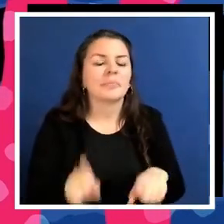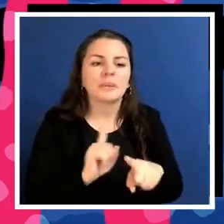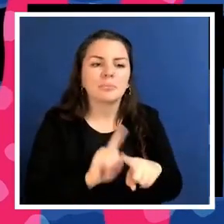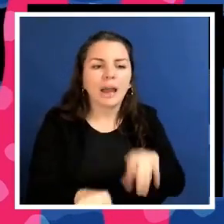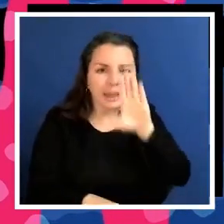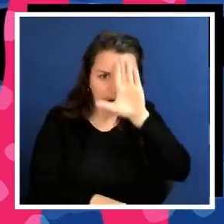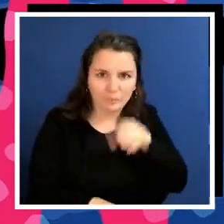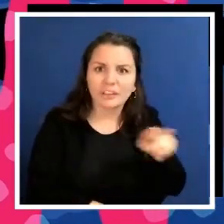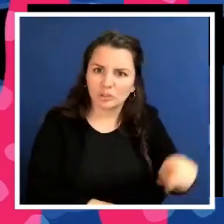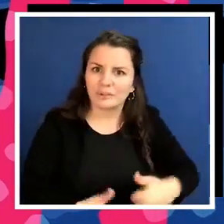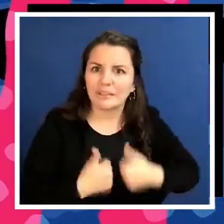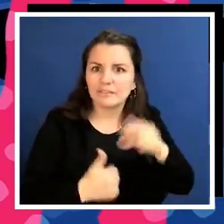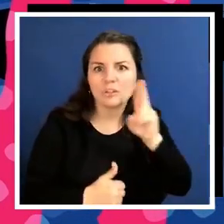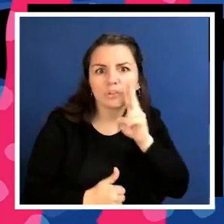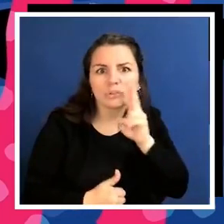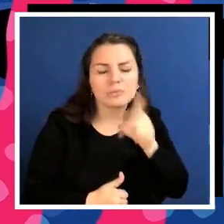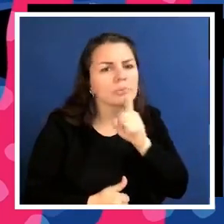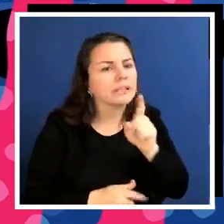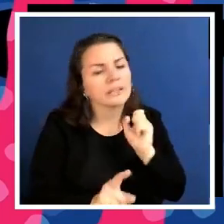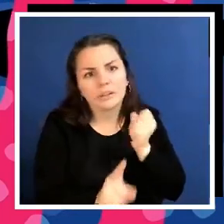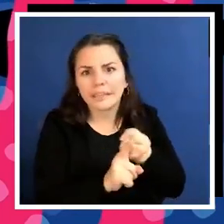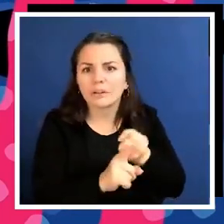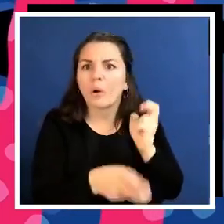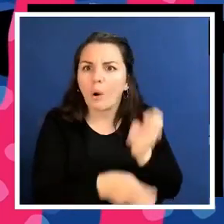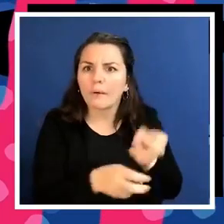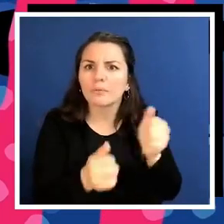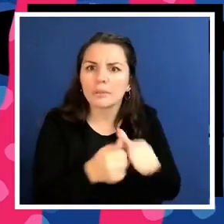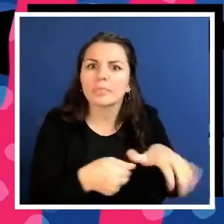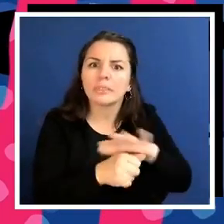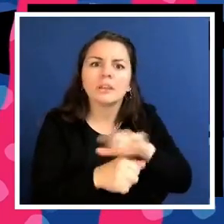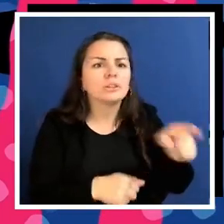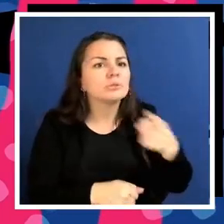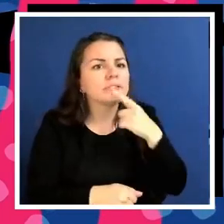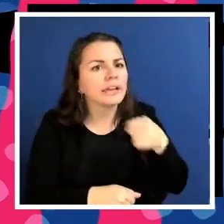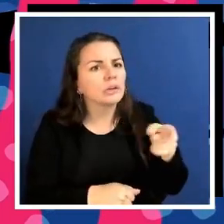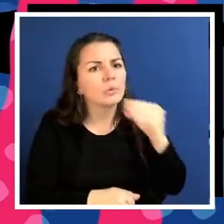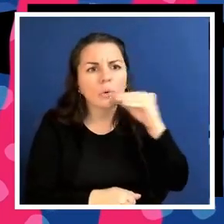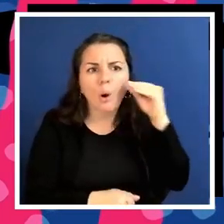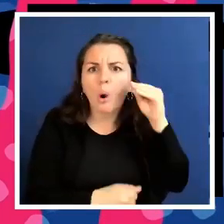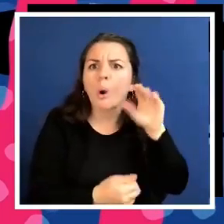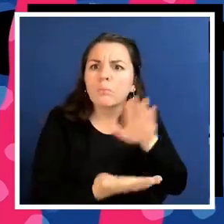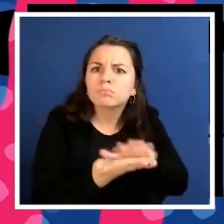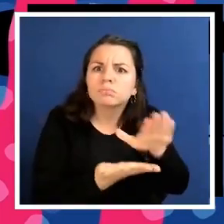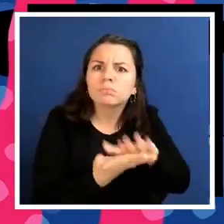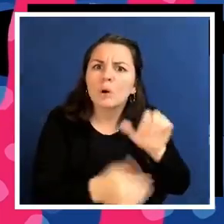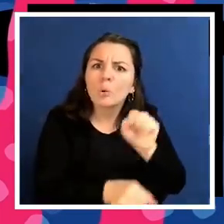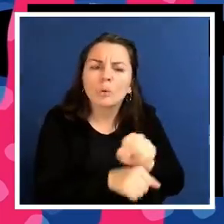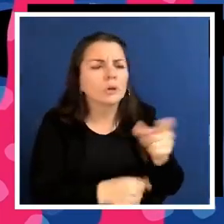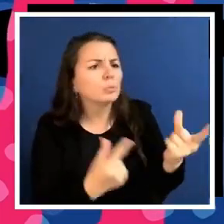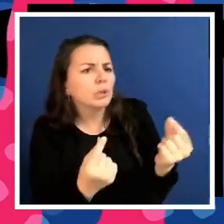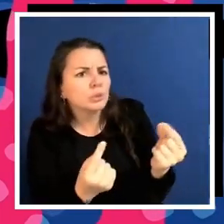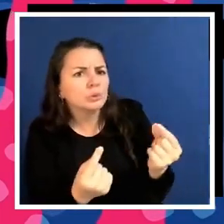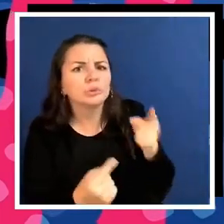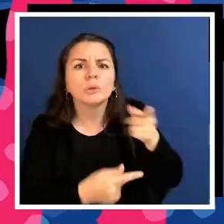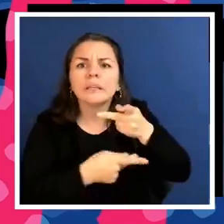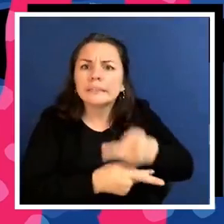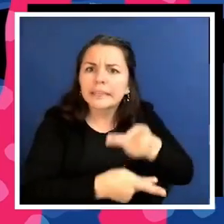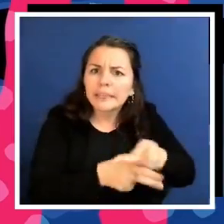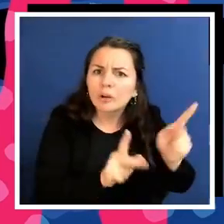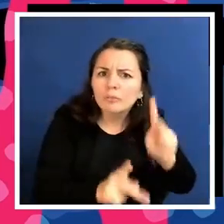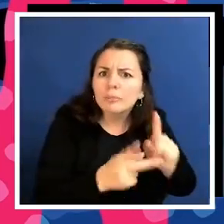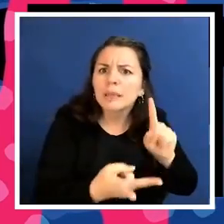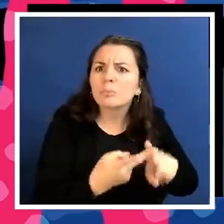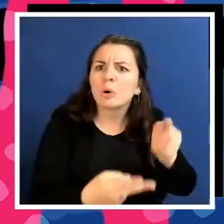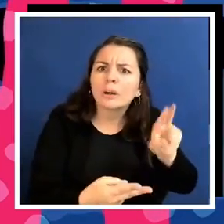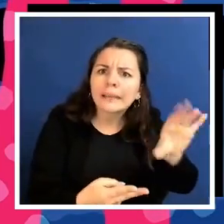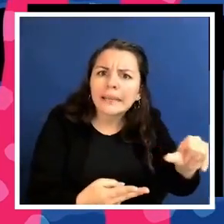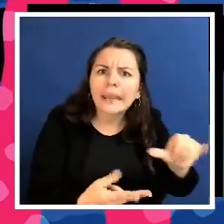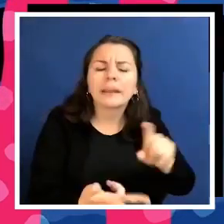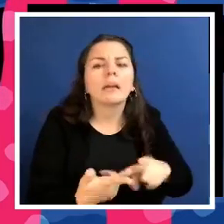I'M EXCITED TO TALK TO YOU.